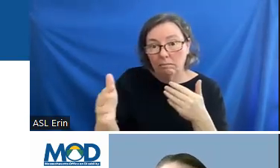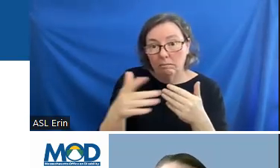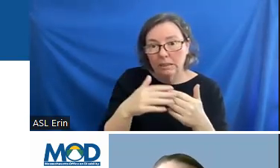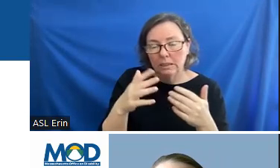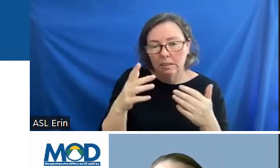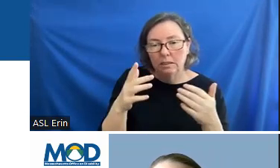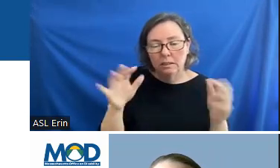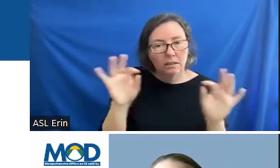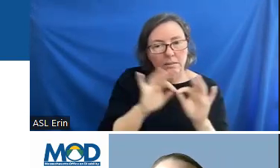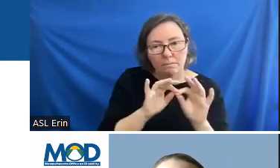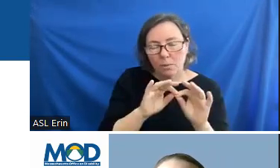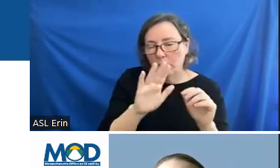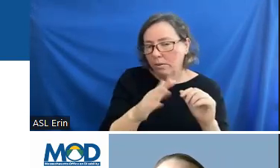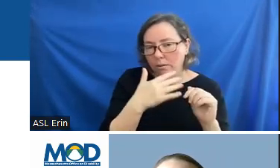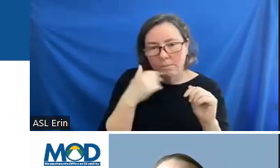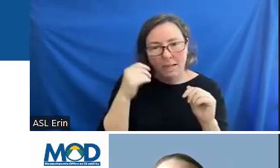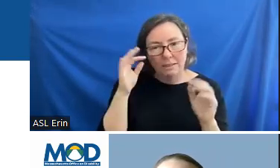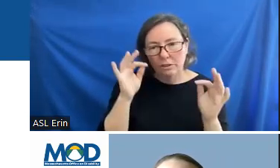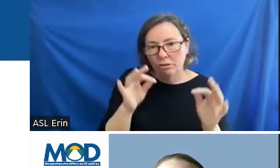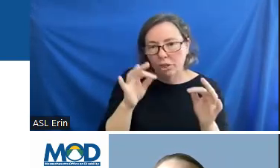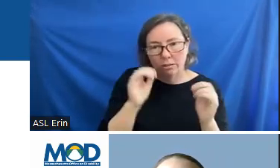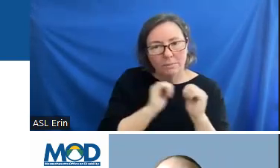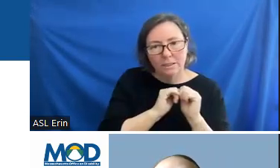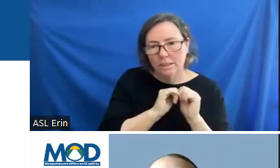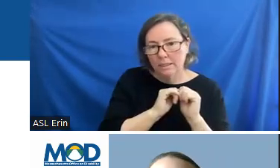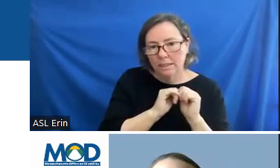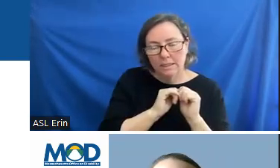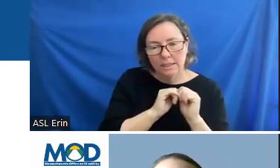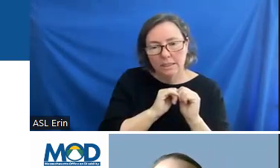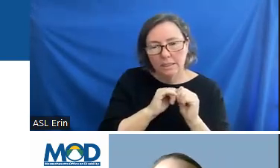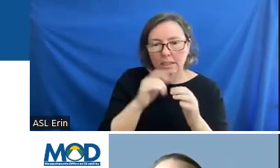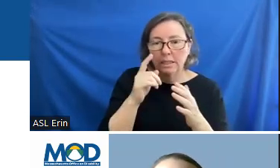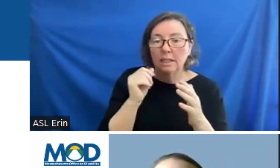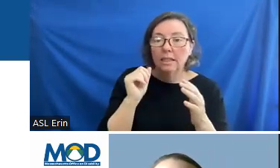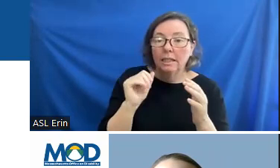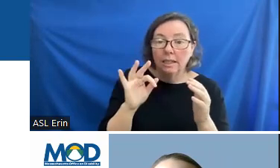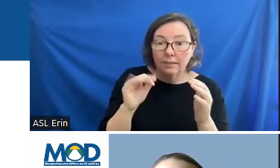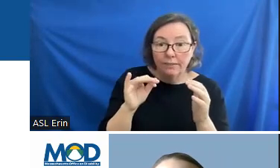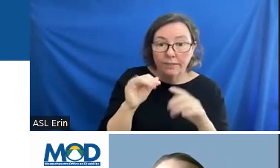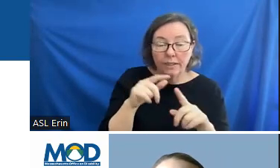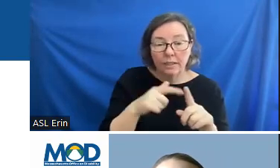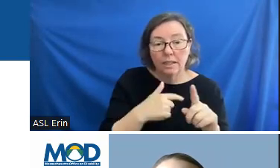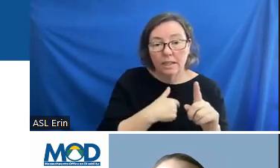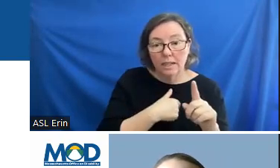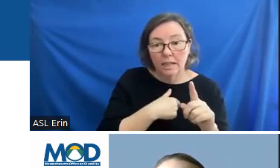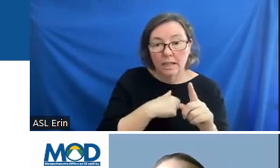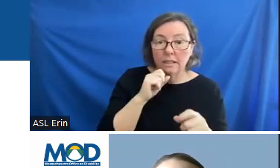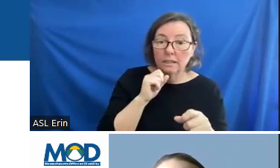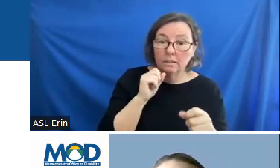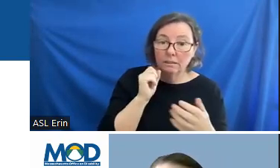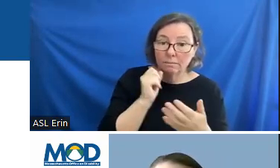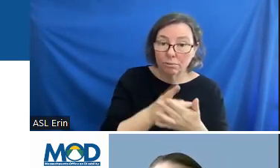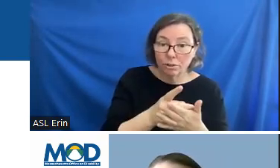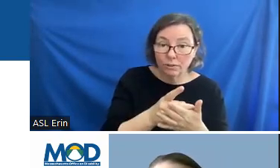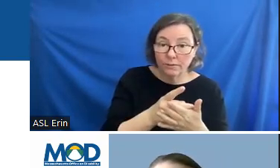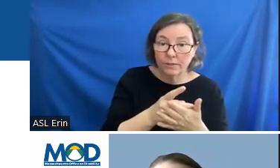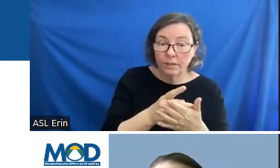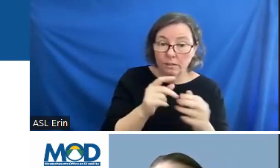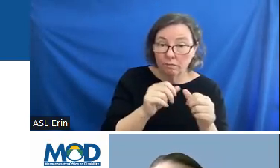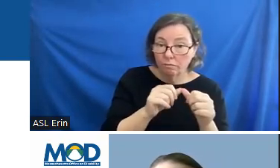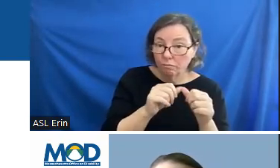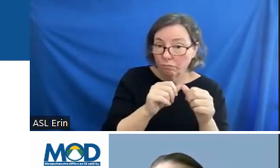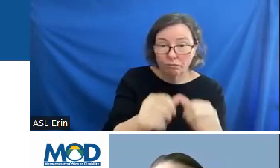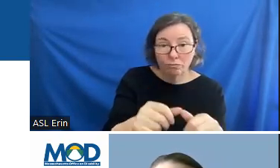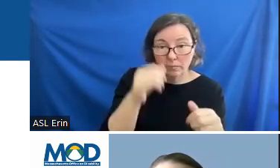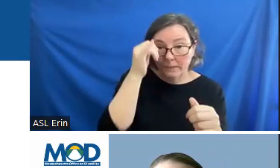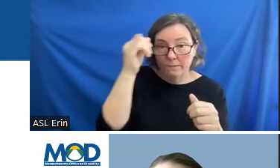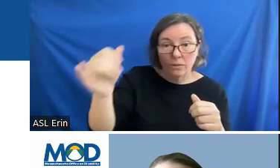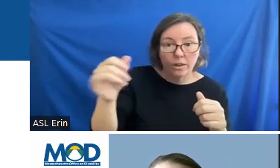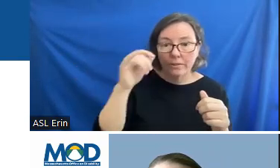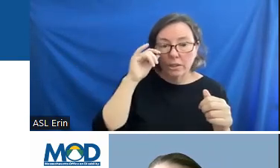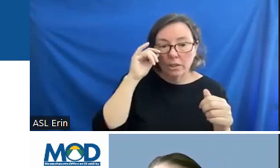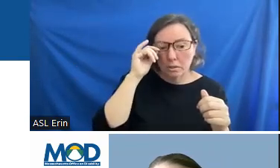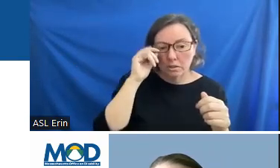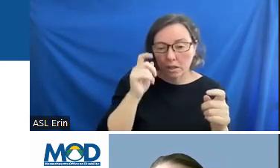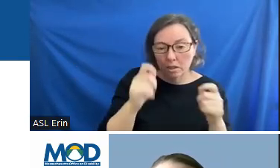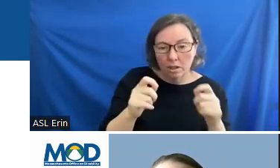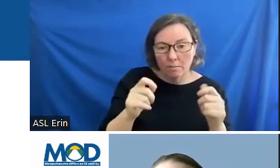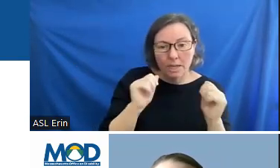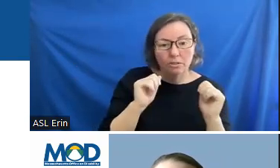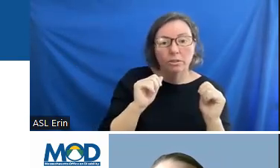judgment about what the consequences of approving an indefinite accommodation are going to be.